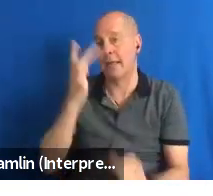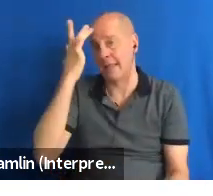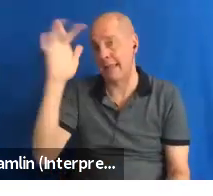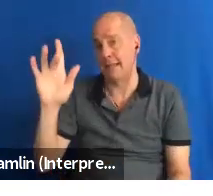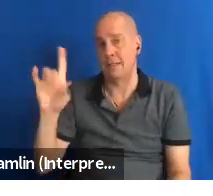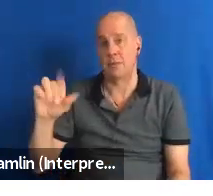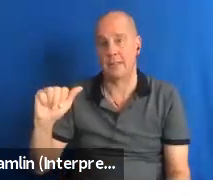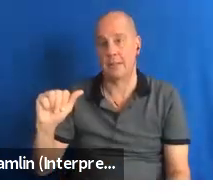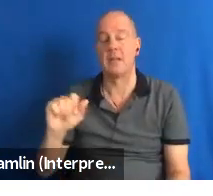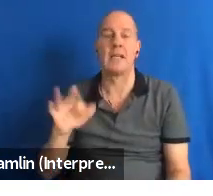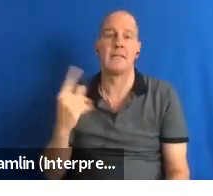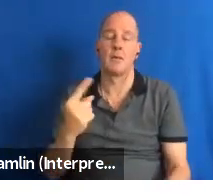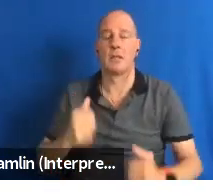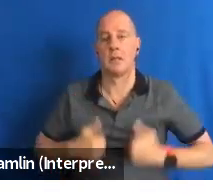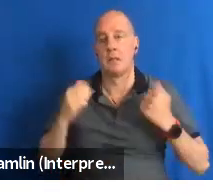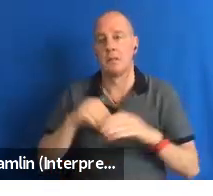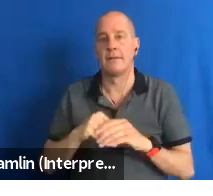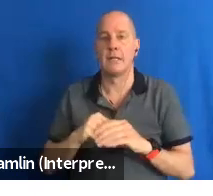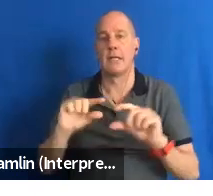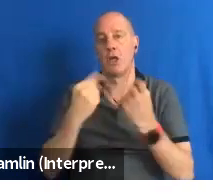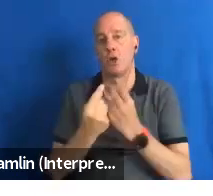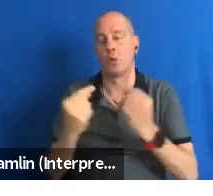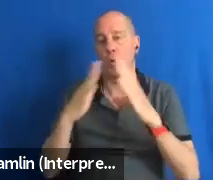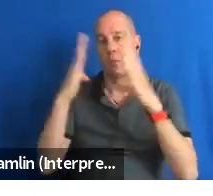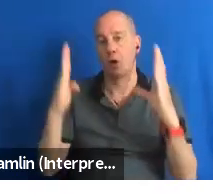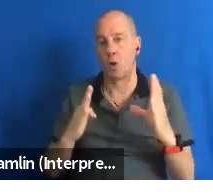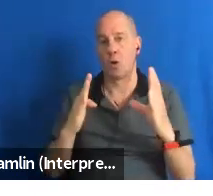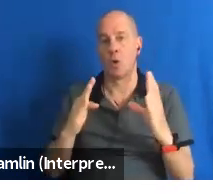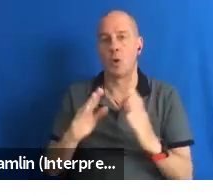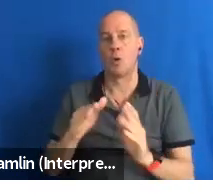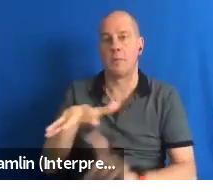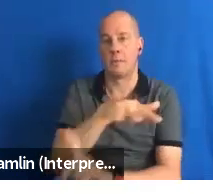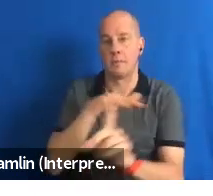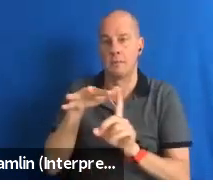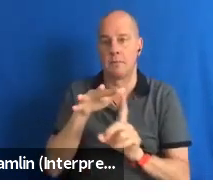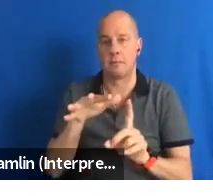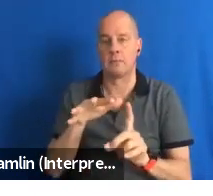someone is living in a group home environment, this was obviously very true for nursing homes as